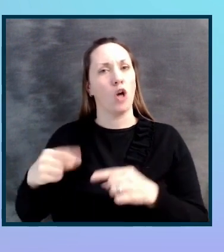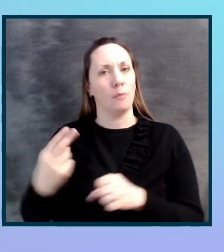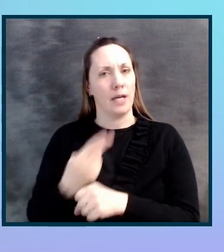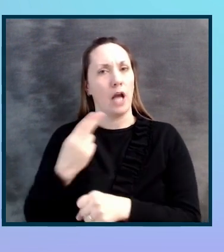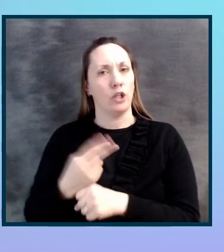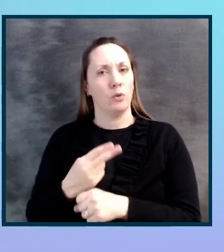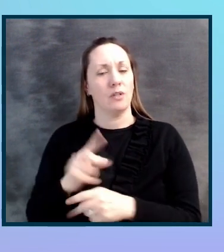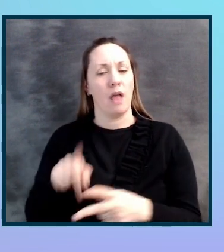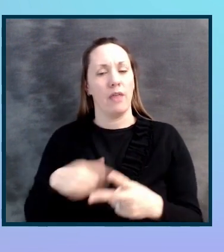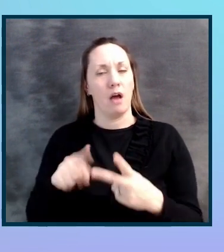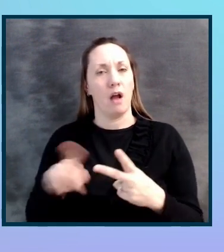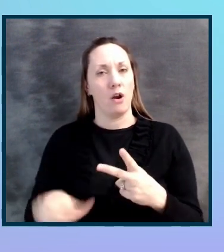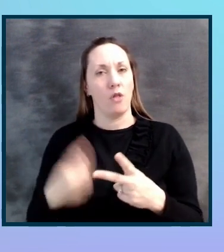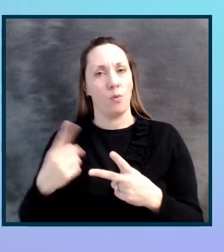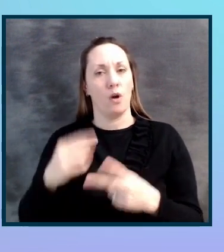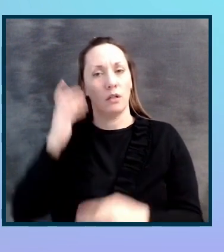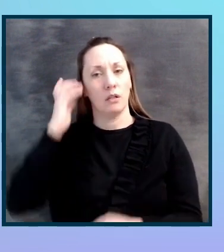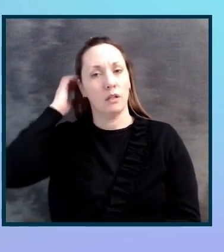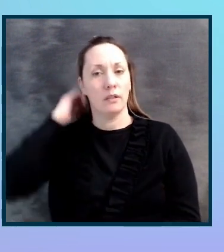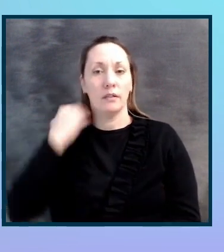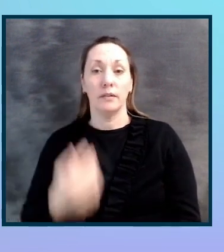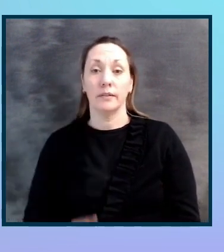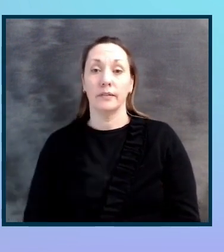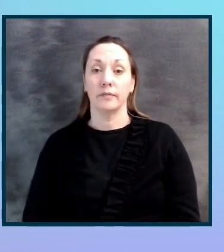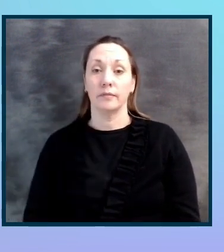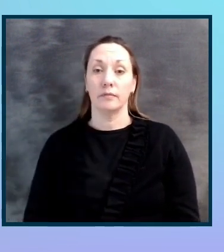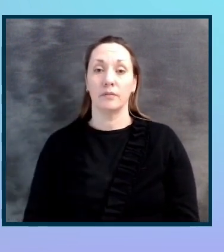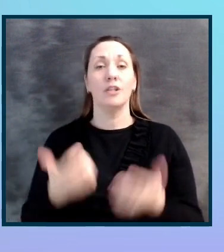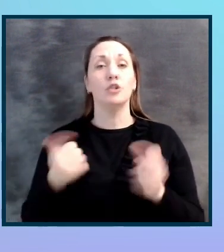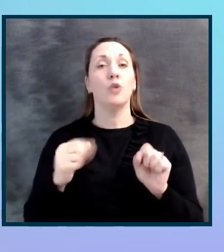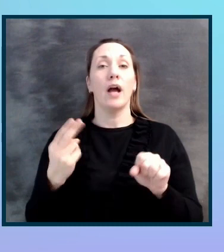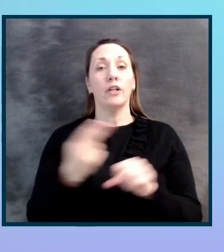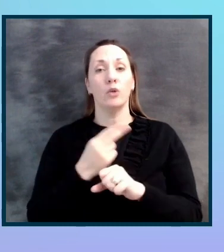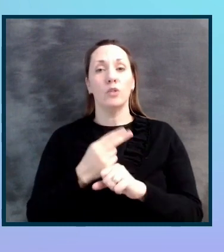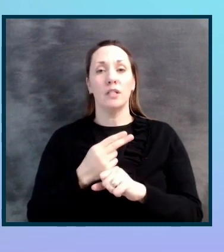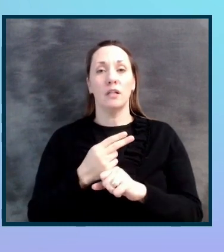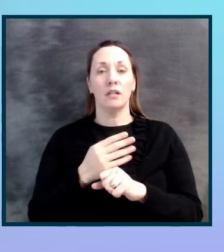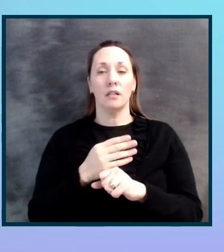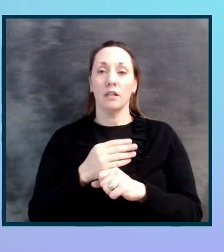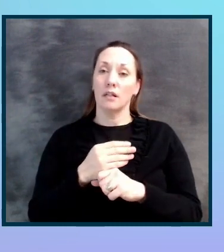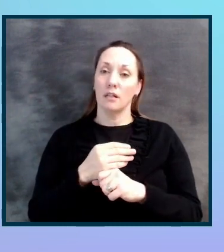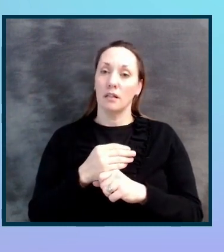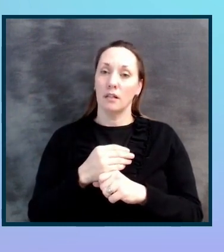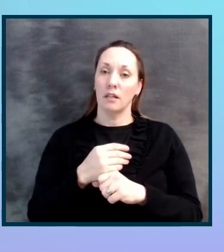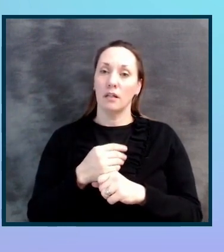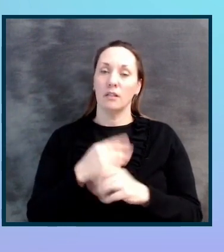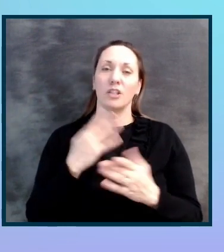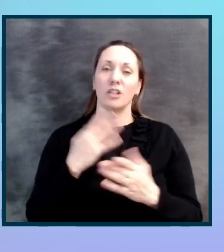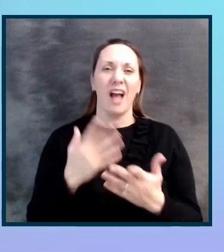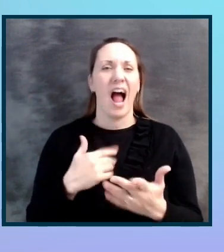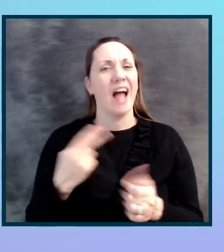And the other one is try using your site. I always do this because there's an older generation